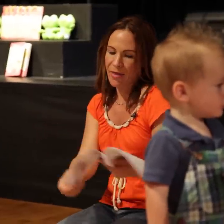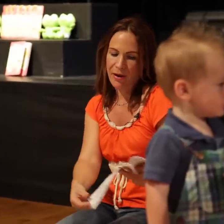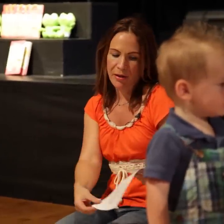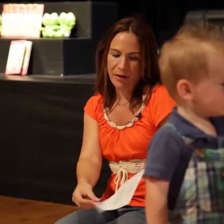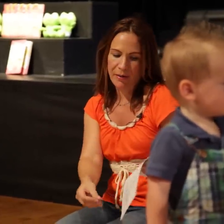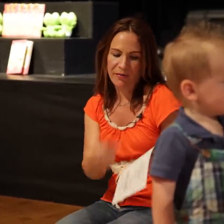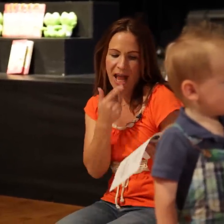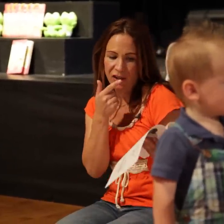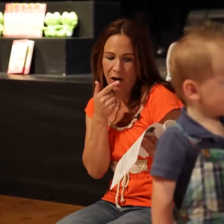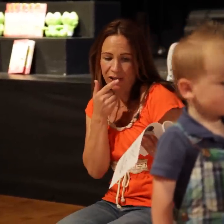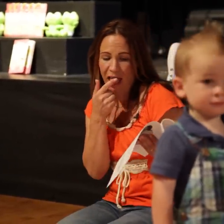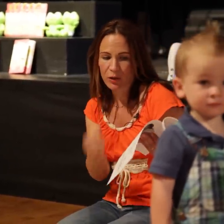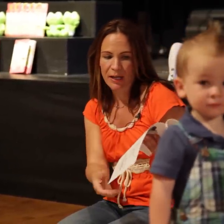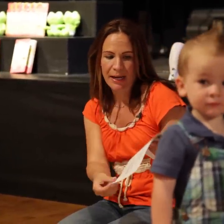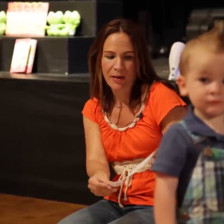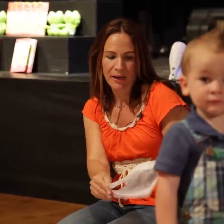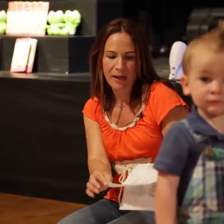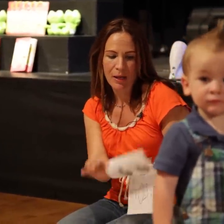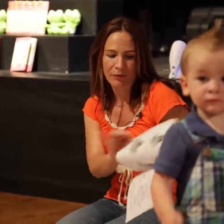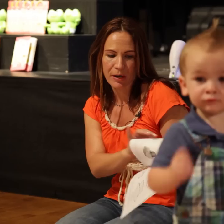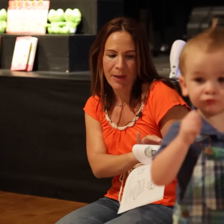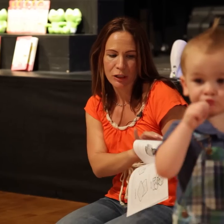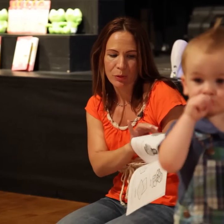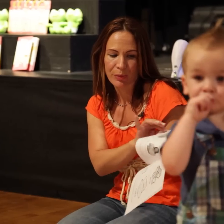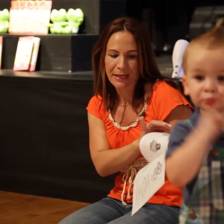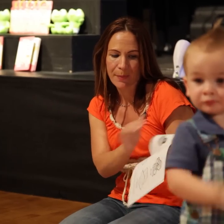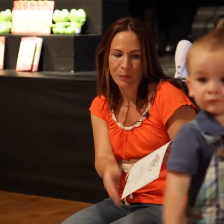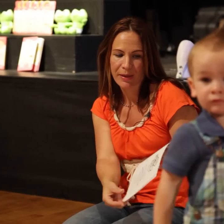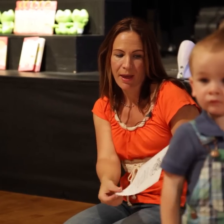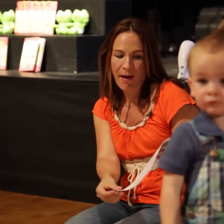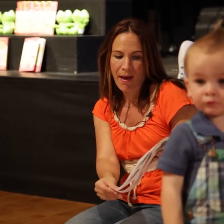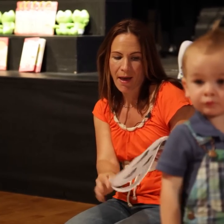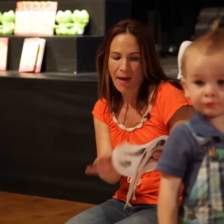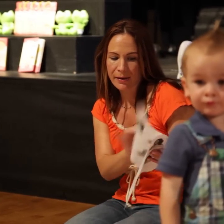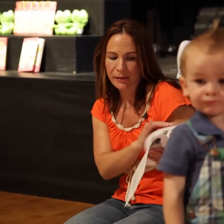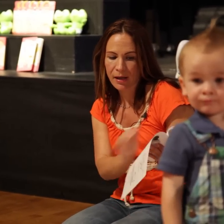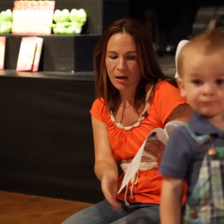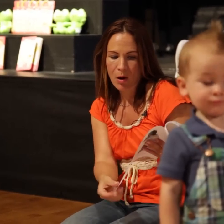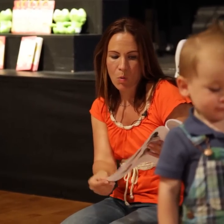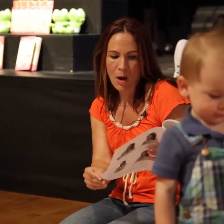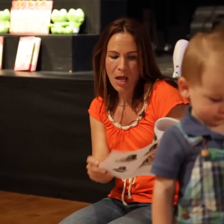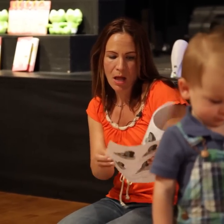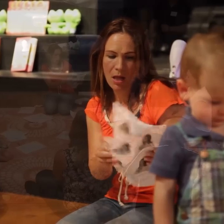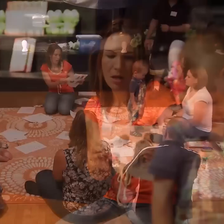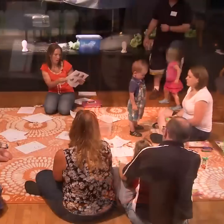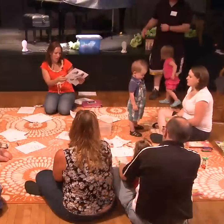Then the flash cards that you can cut out and they can color front and back too and play games with as well.